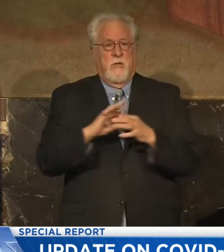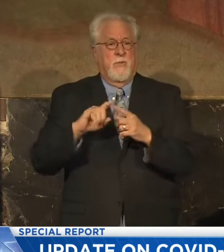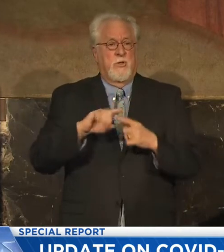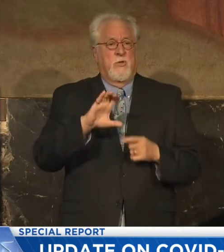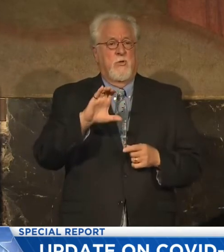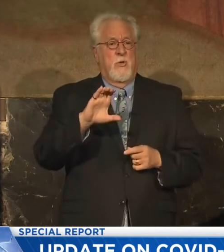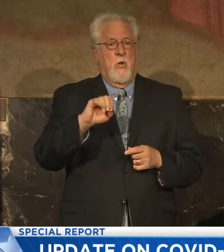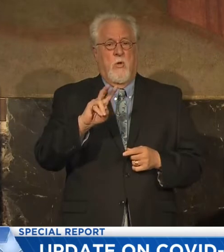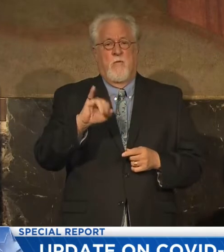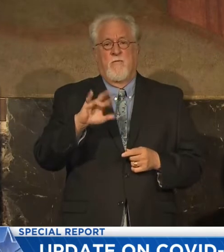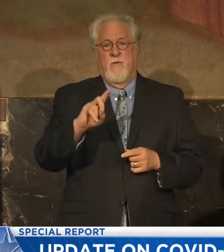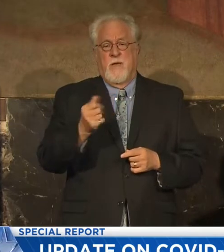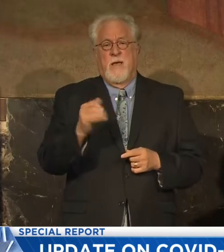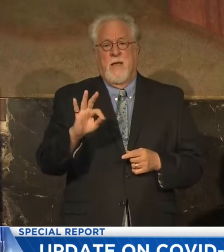LUNGS, KIDNEYS, BRAIN, SKIN,